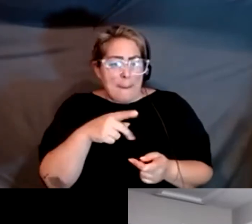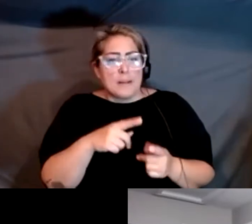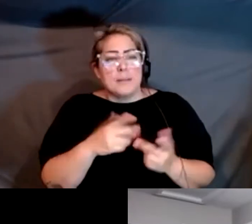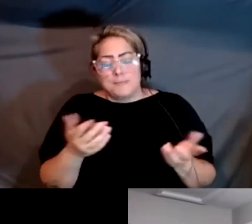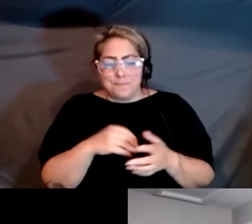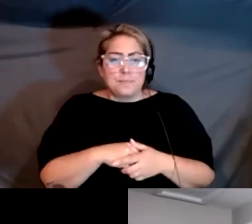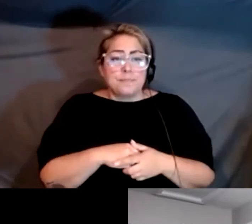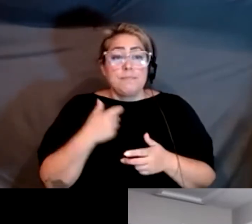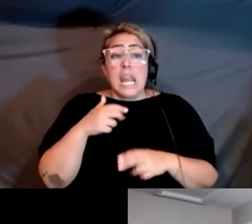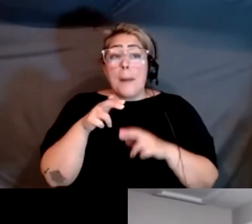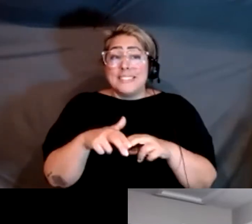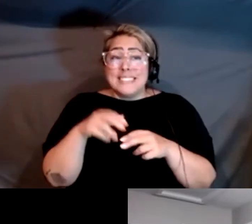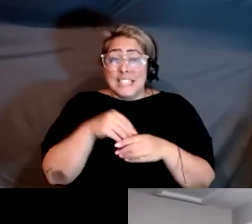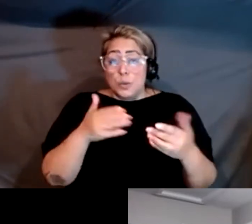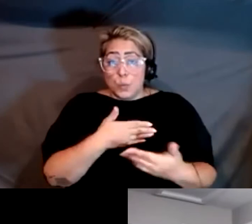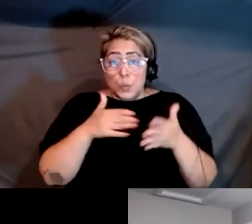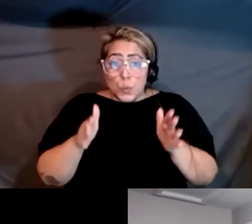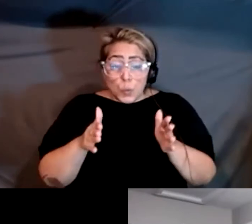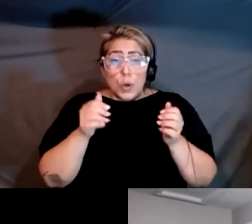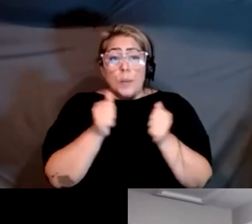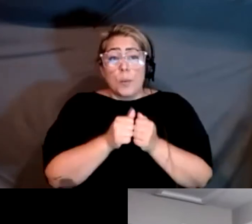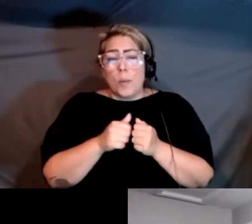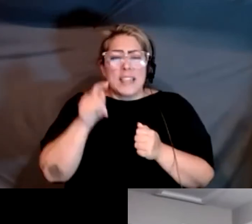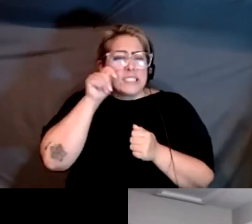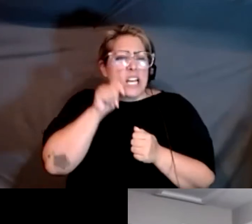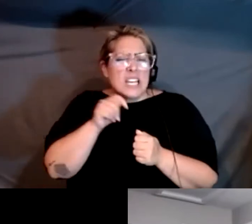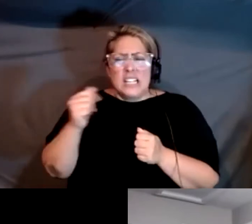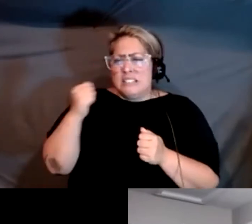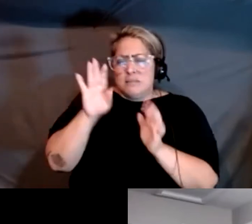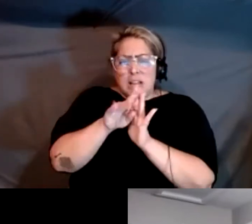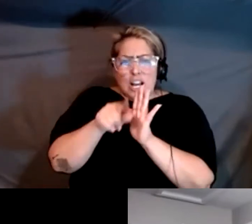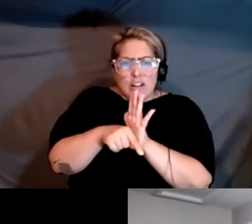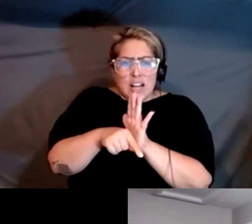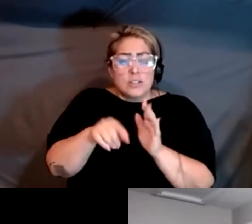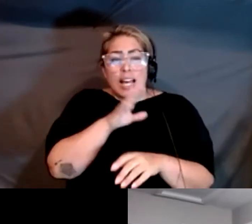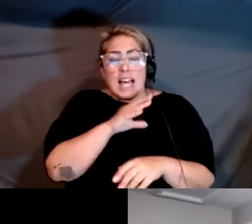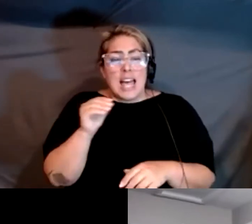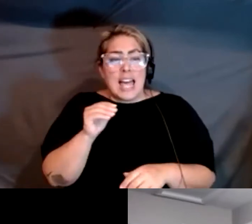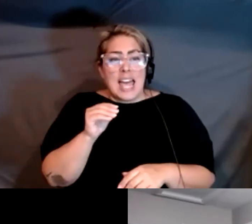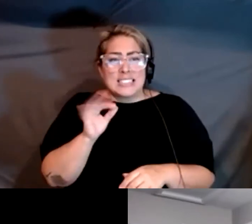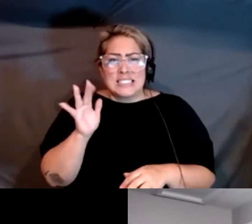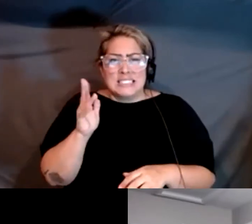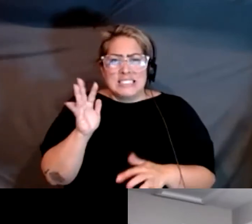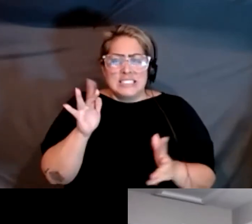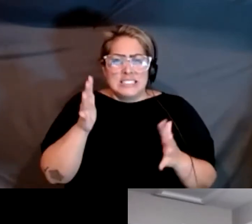with a tan background and a red tapestry behind me. Wearing